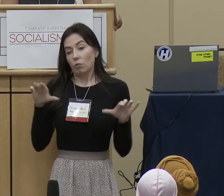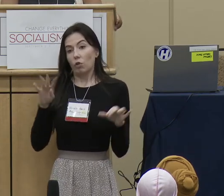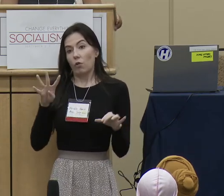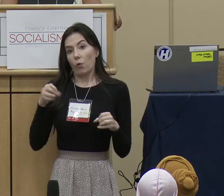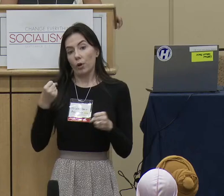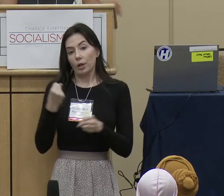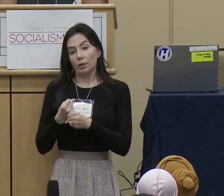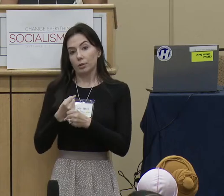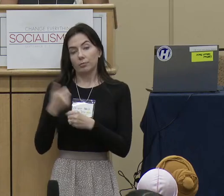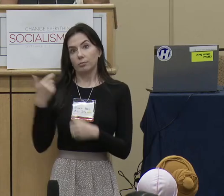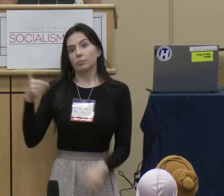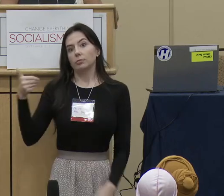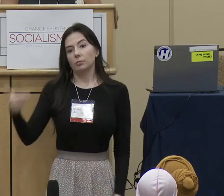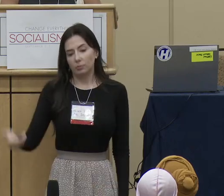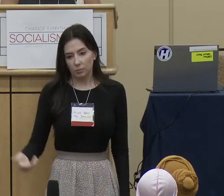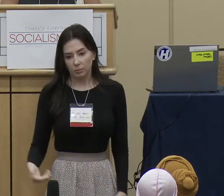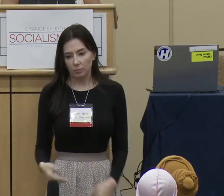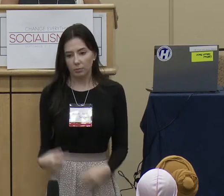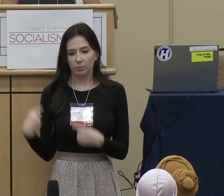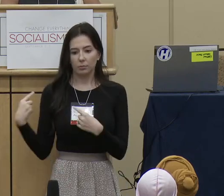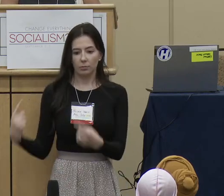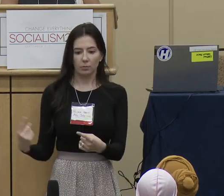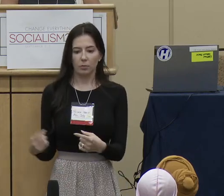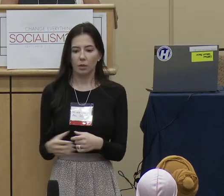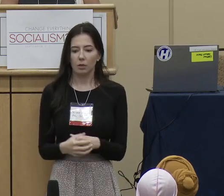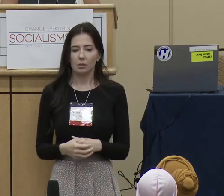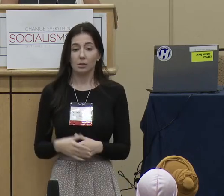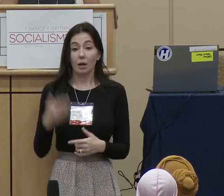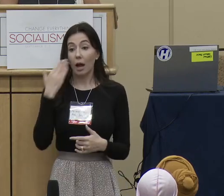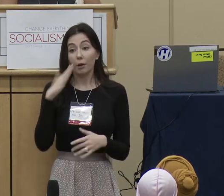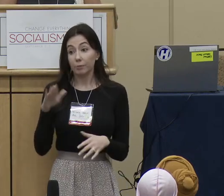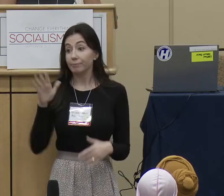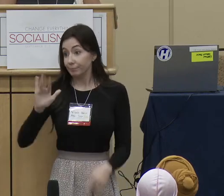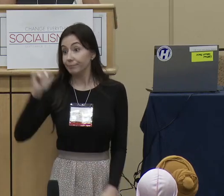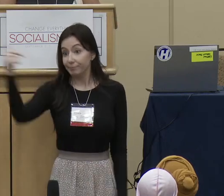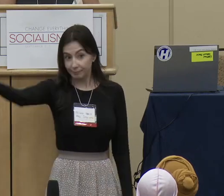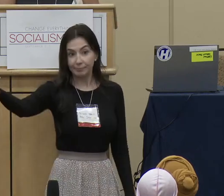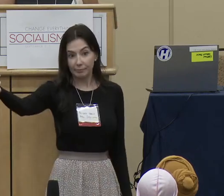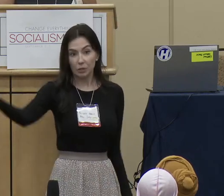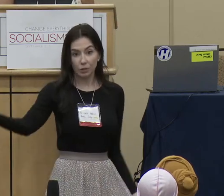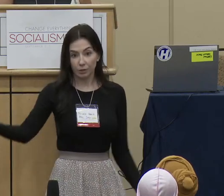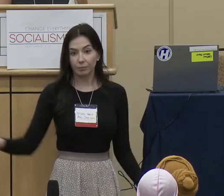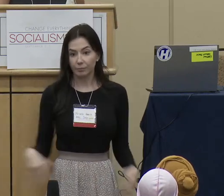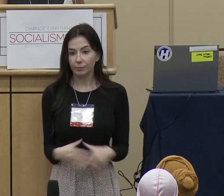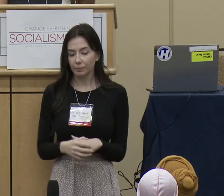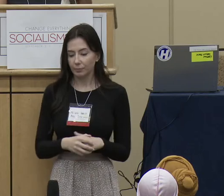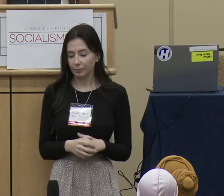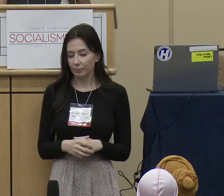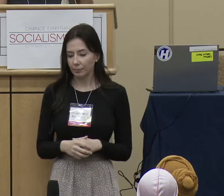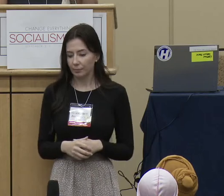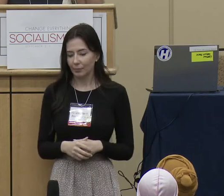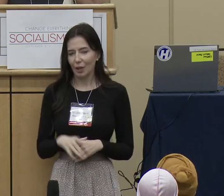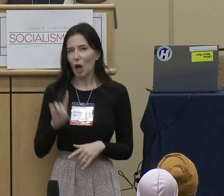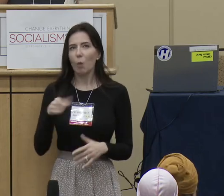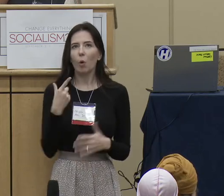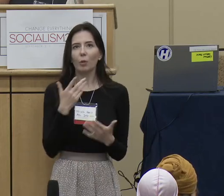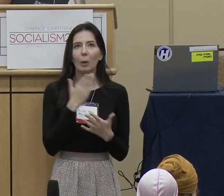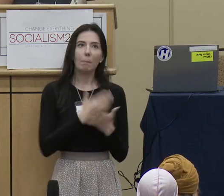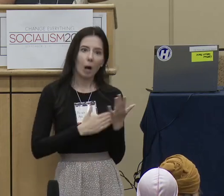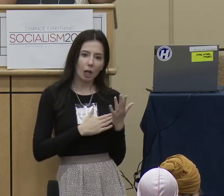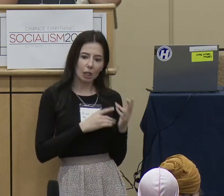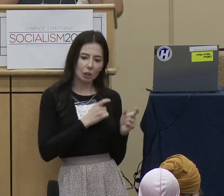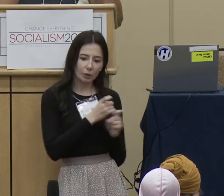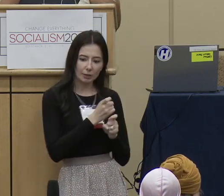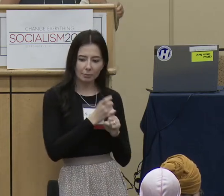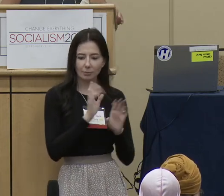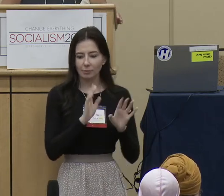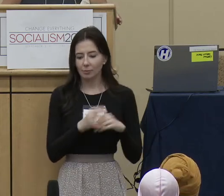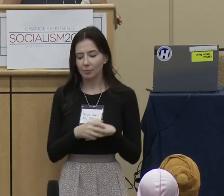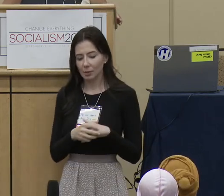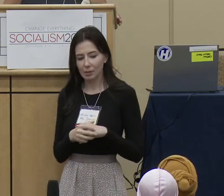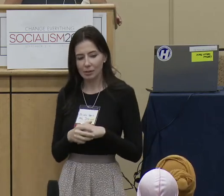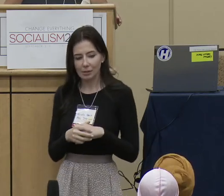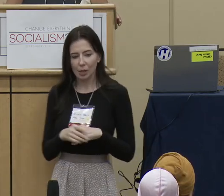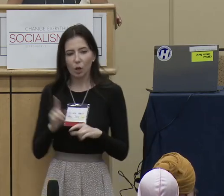doing it for 40-some years. You know, I just look to y'all.